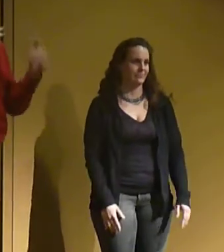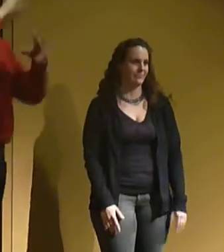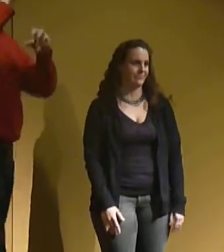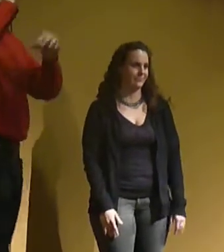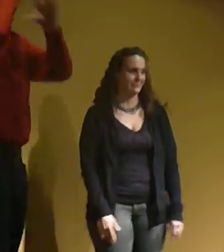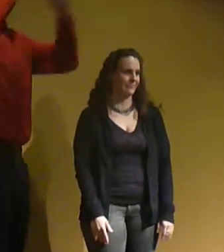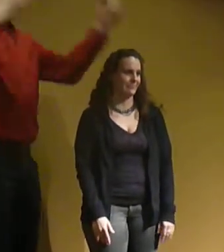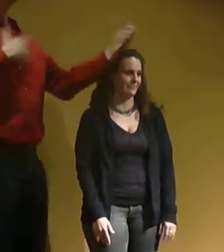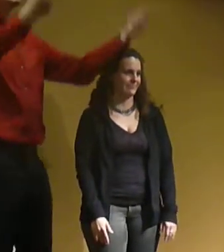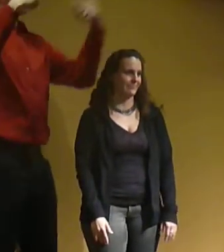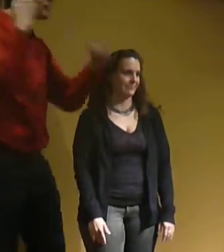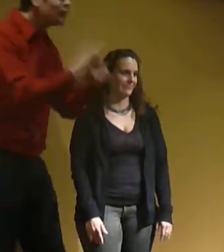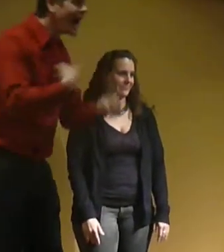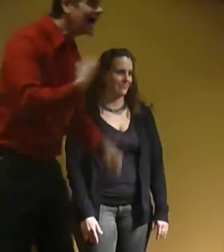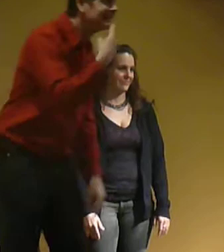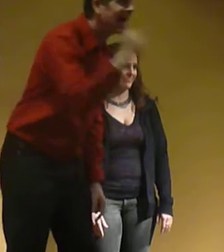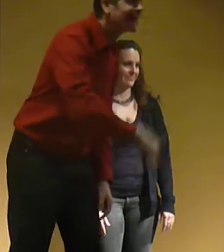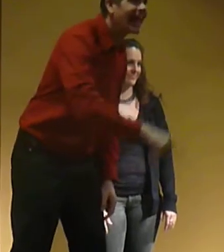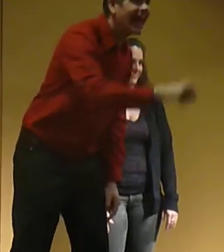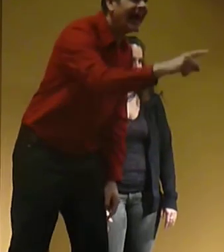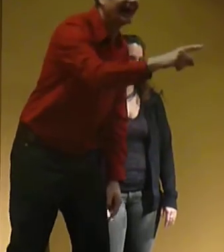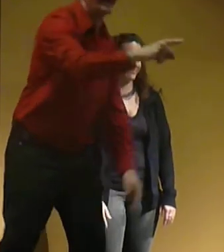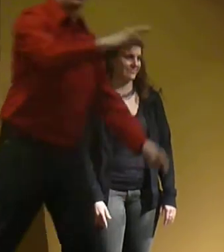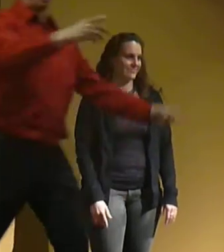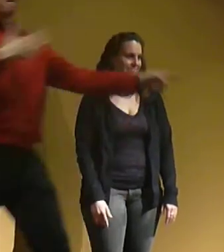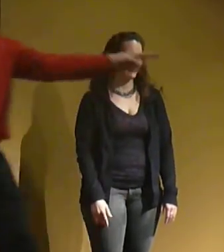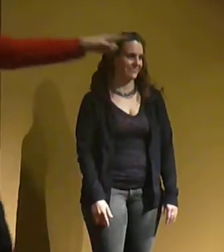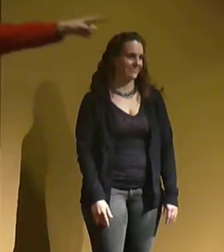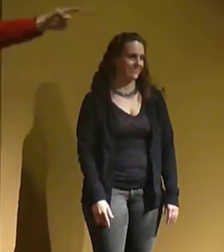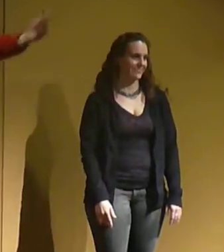No, No, didn't I say WAD president please come? Did i say that? Right??